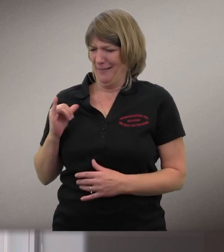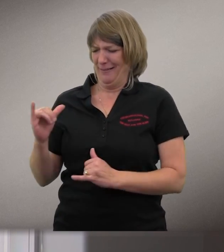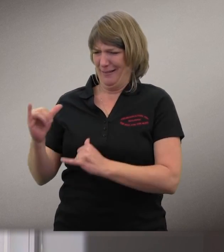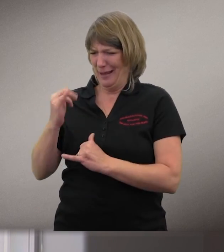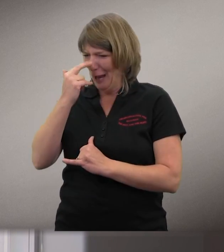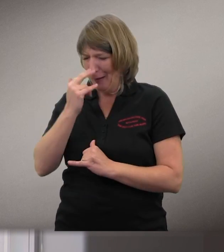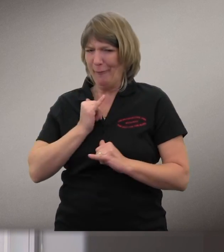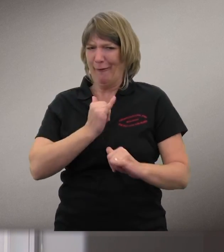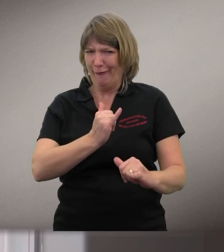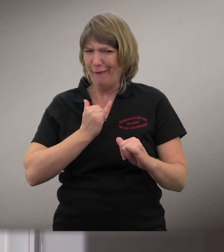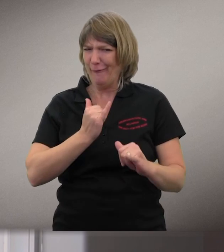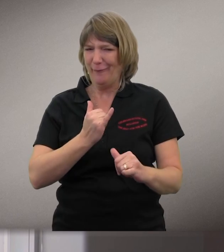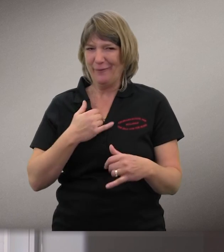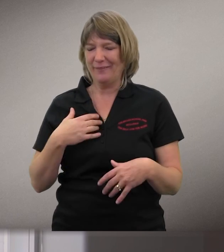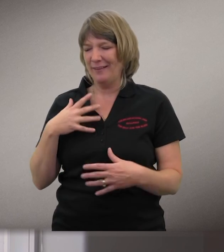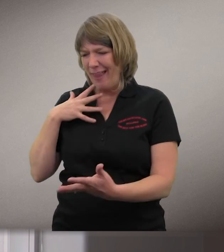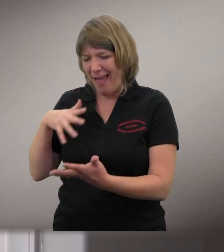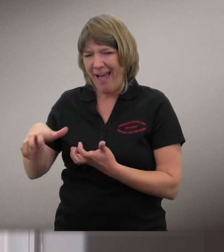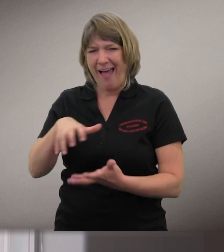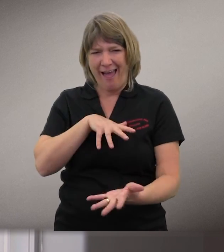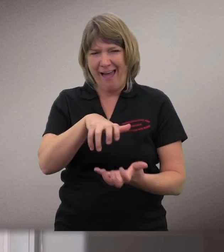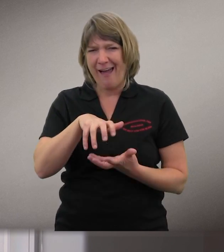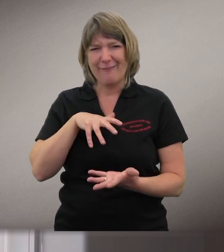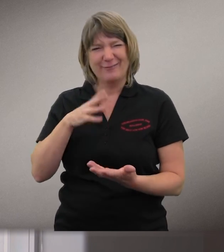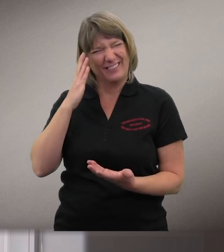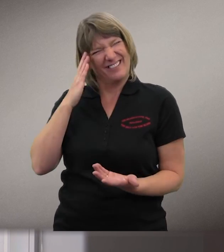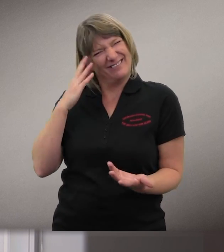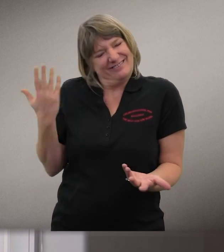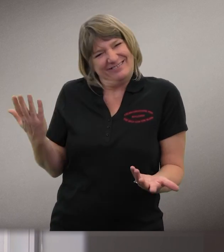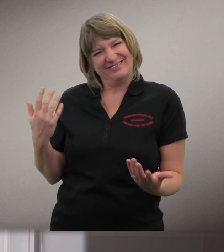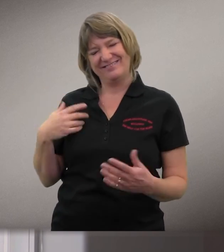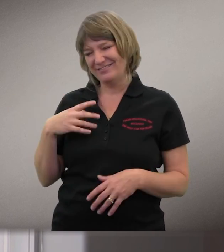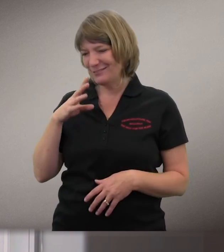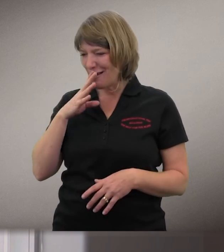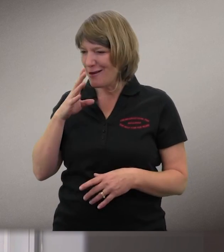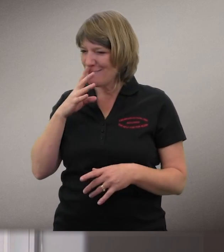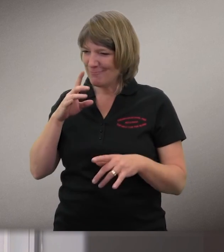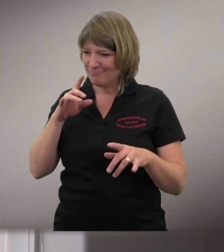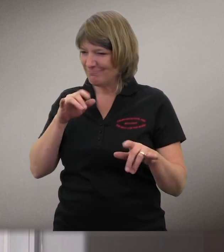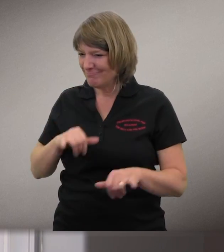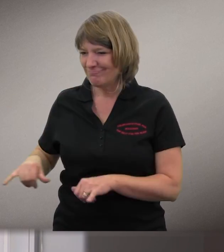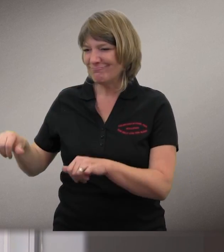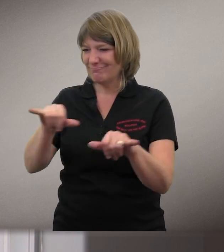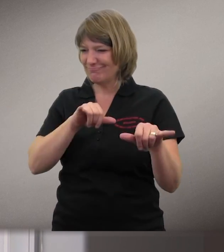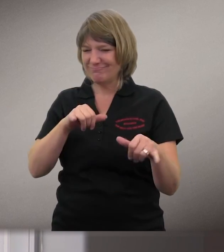we've all got the same sense to humor, we all laugh, we all talk about the same stuff.